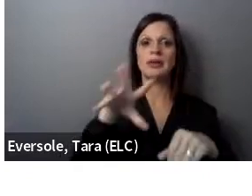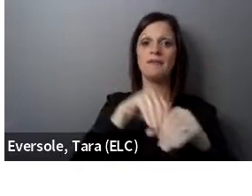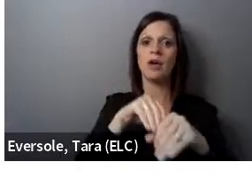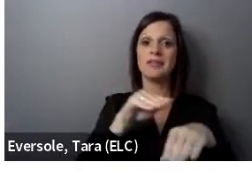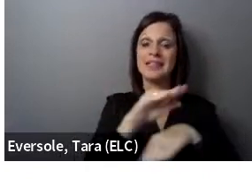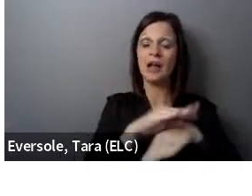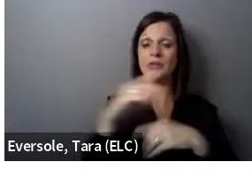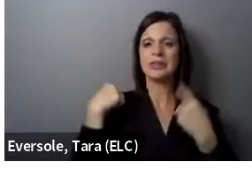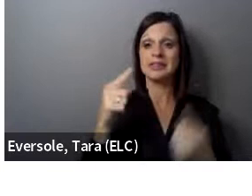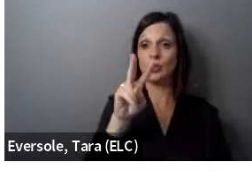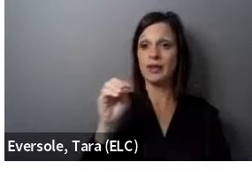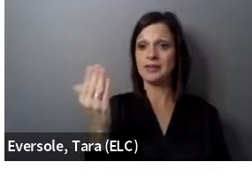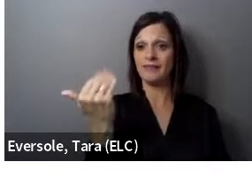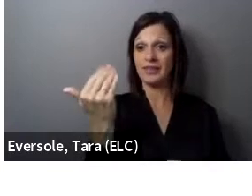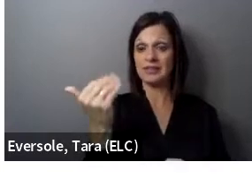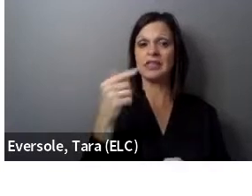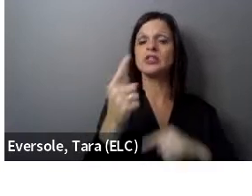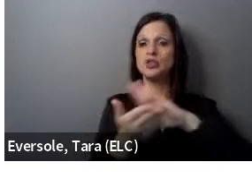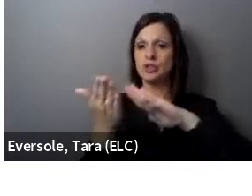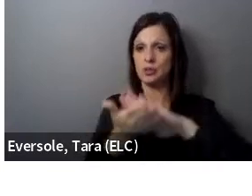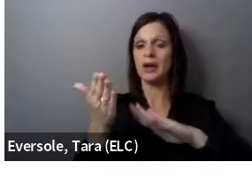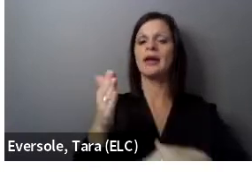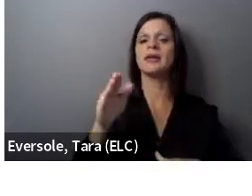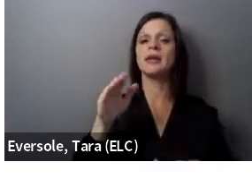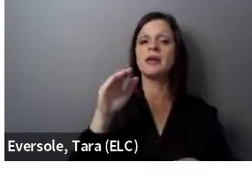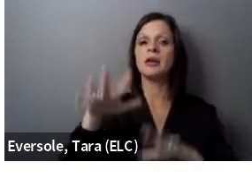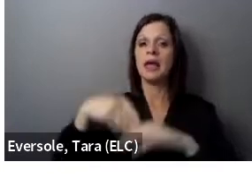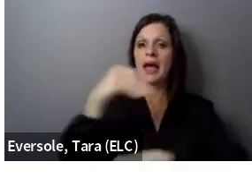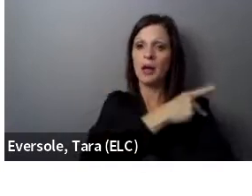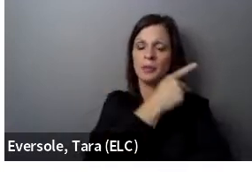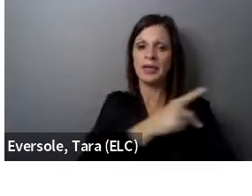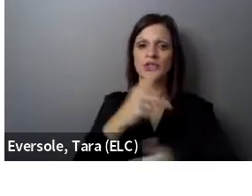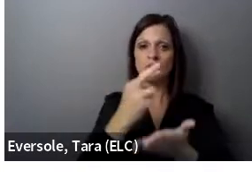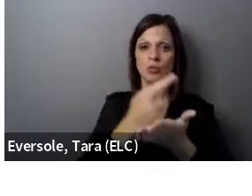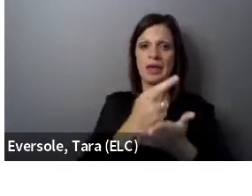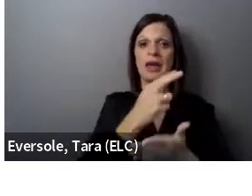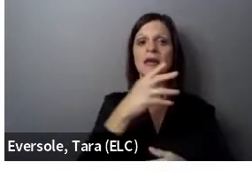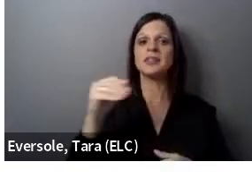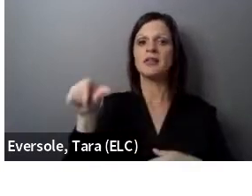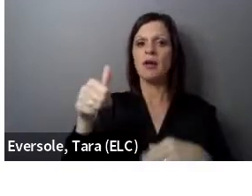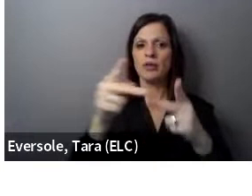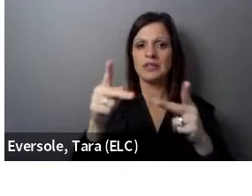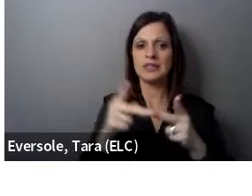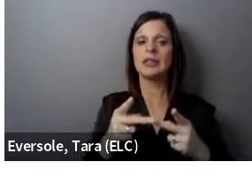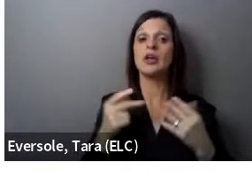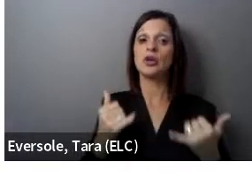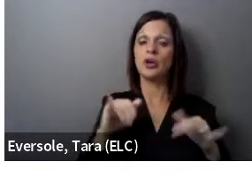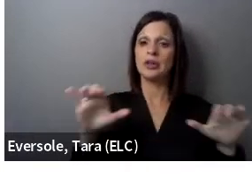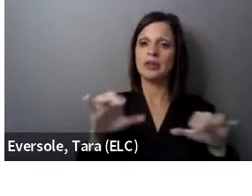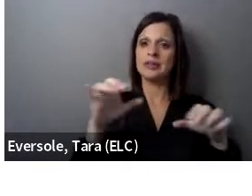since 2015 in which she ran outpatient rehab, sober living facilities and currently does counseling M intervention